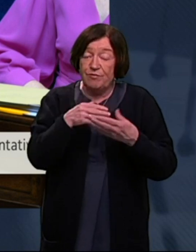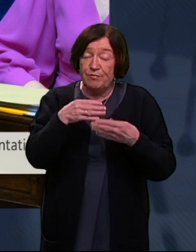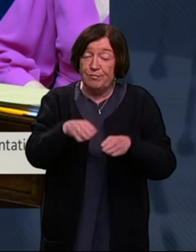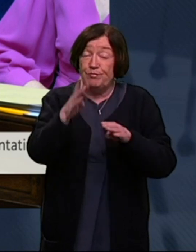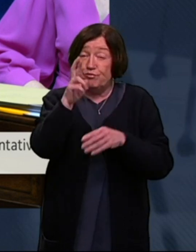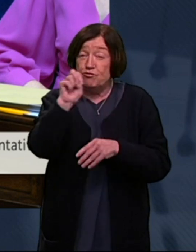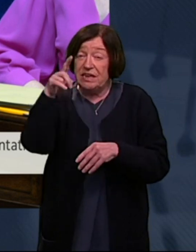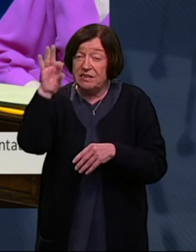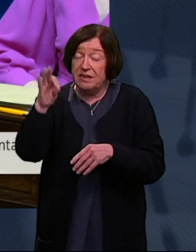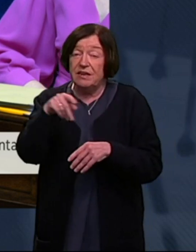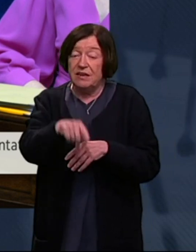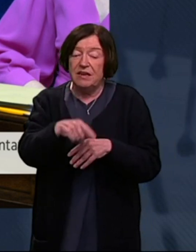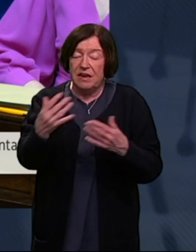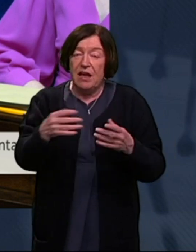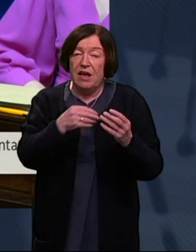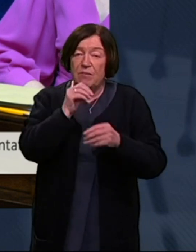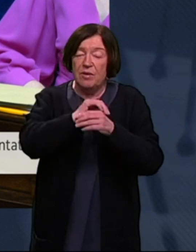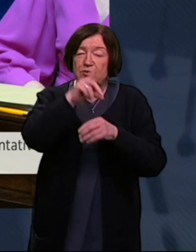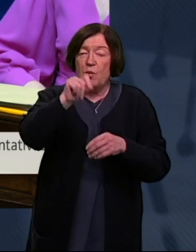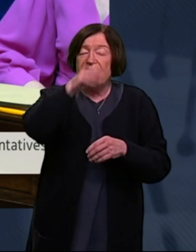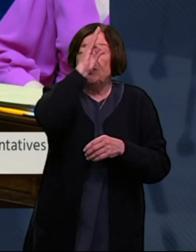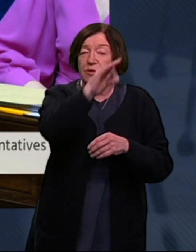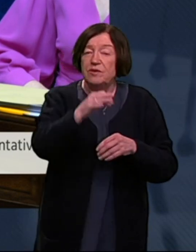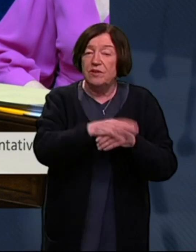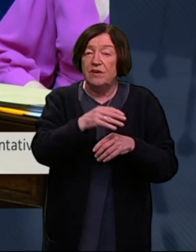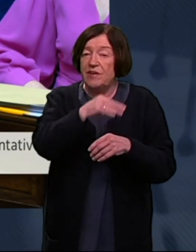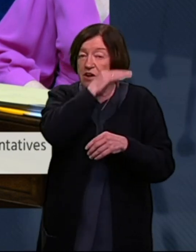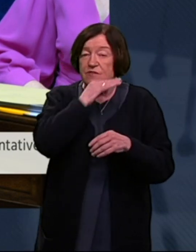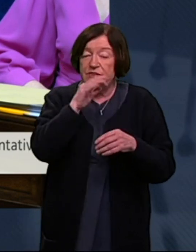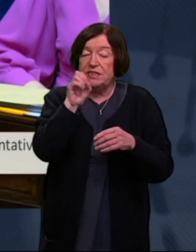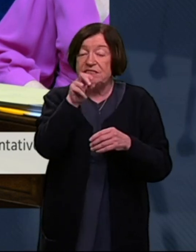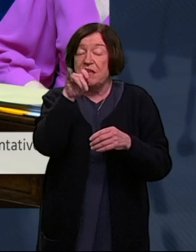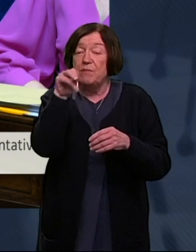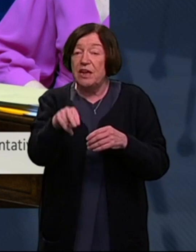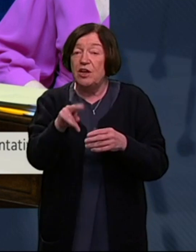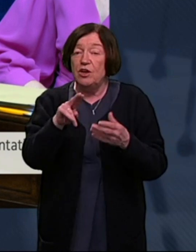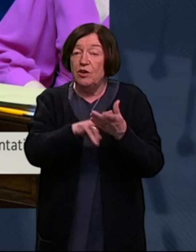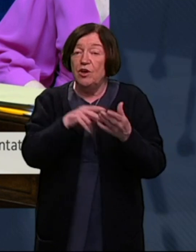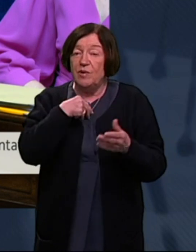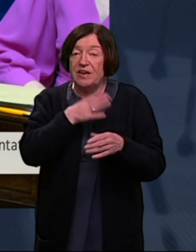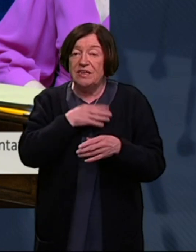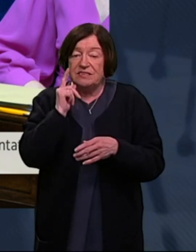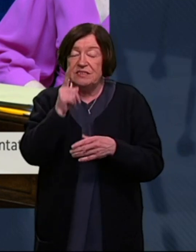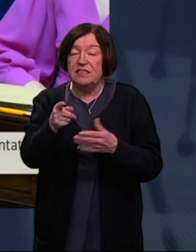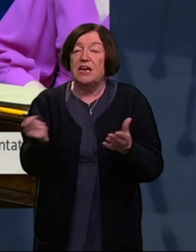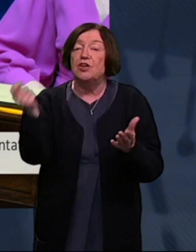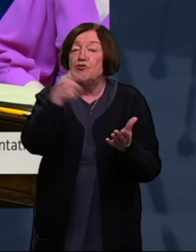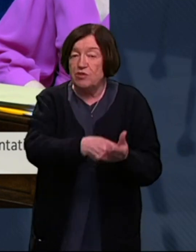Sexed semen now makes up about 20% of artificial insemination use, and we would like to see that increase.